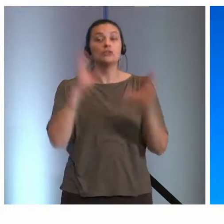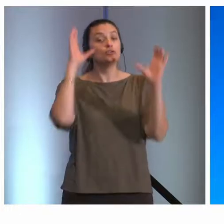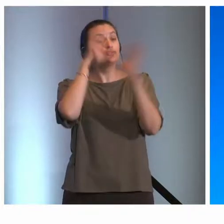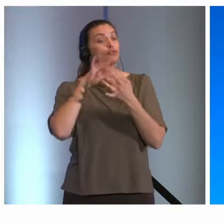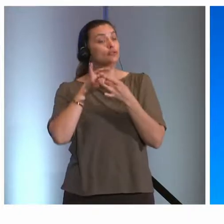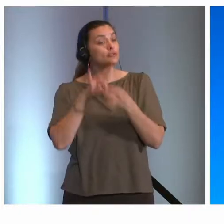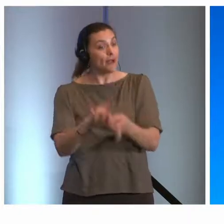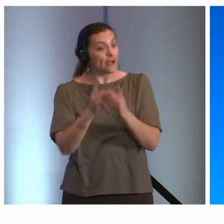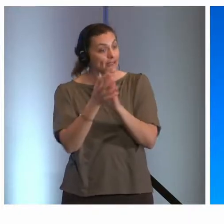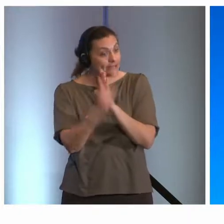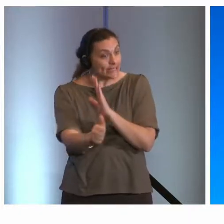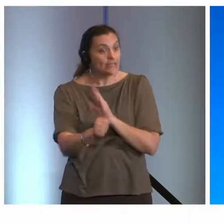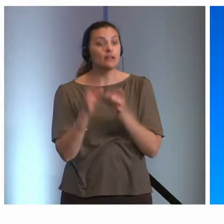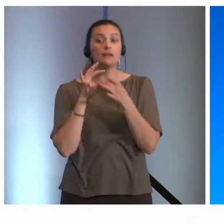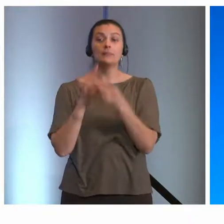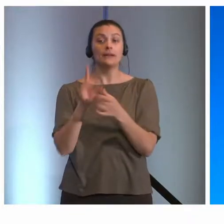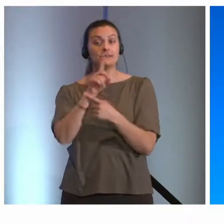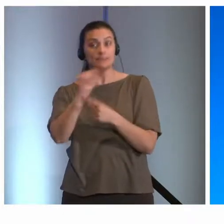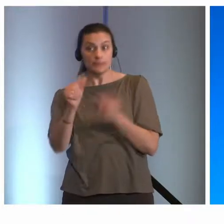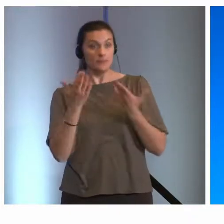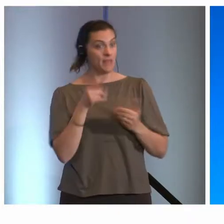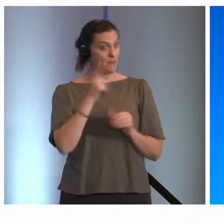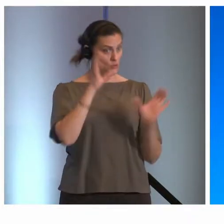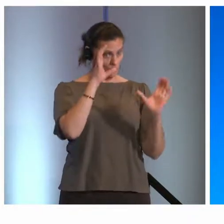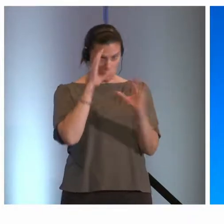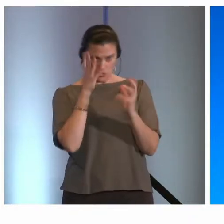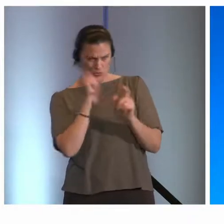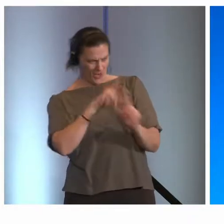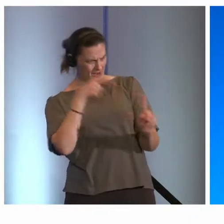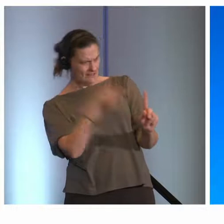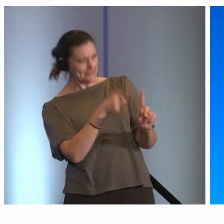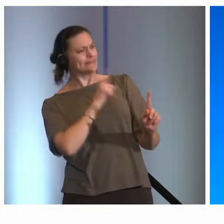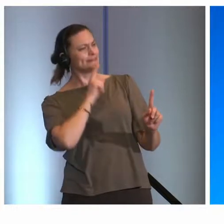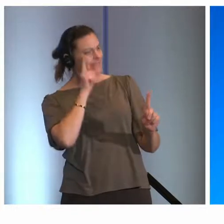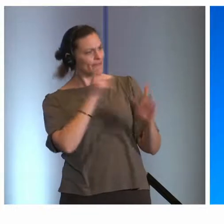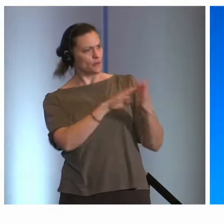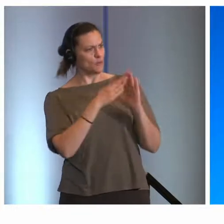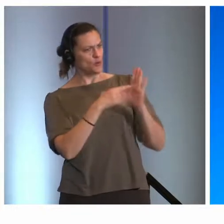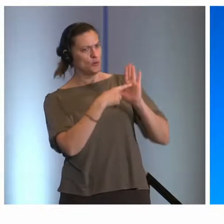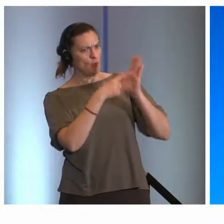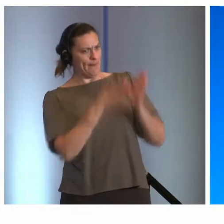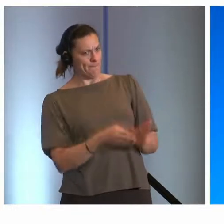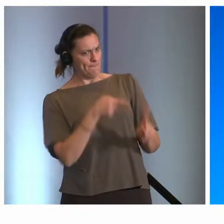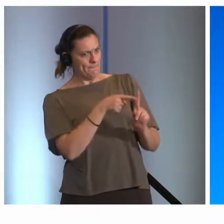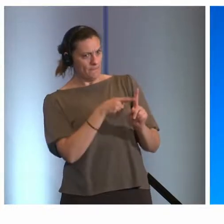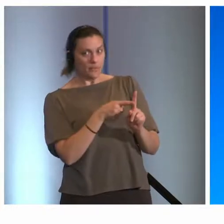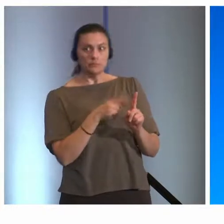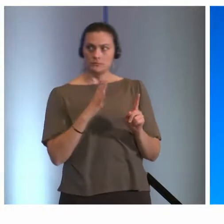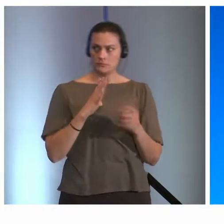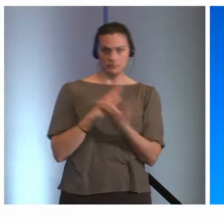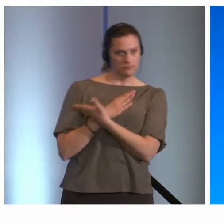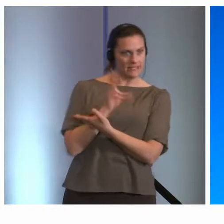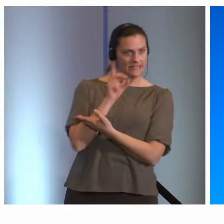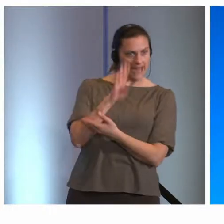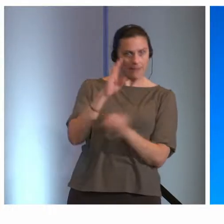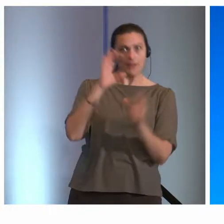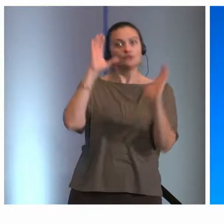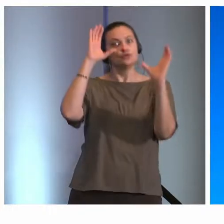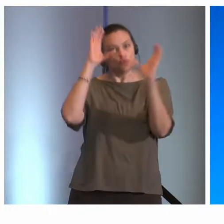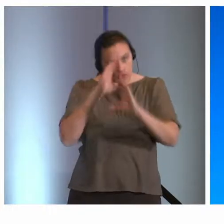A searchable database, searchable by region, skill set and even disability. So if you are looking for somebody who is an authentic representation of someone from